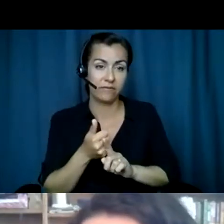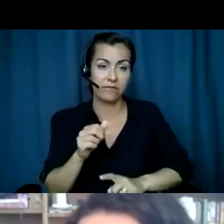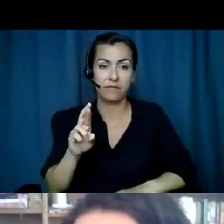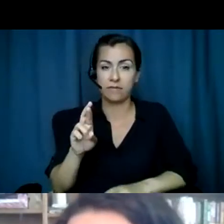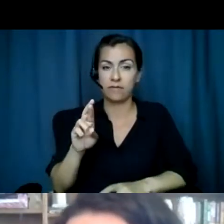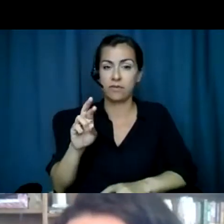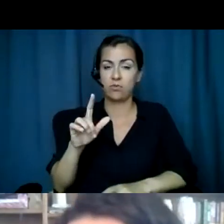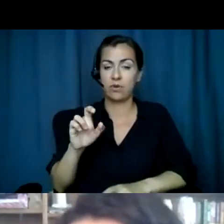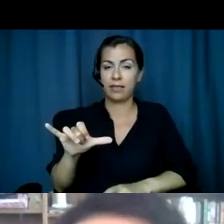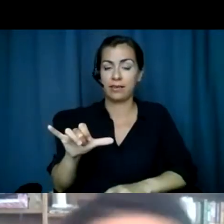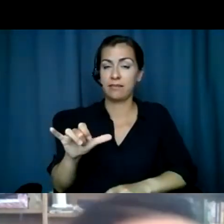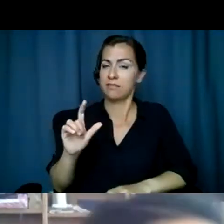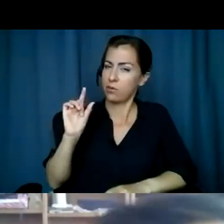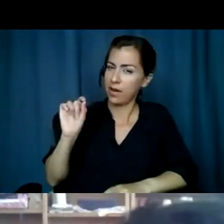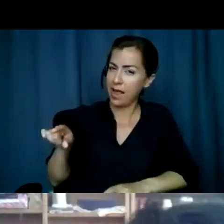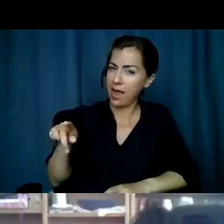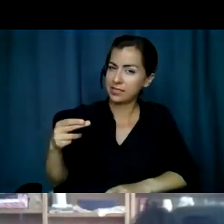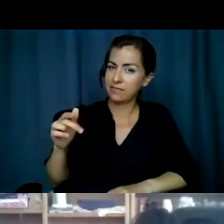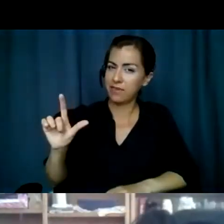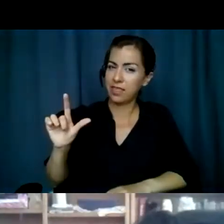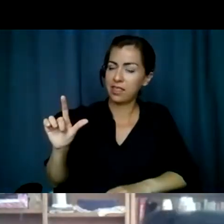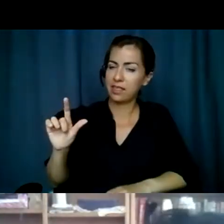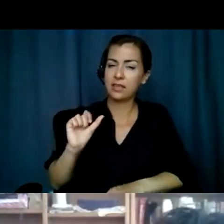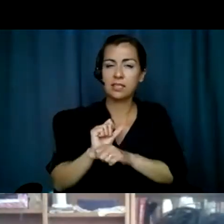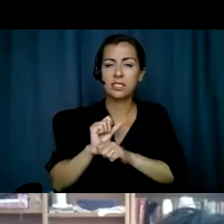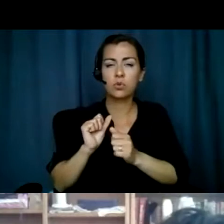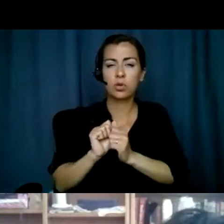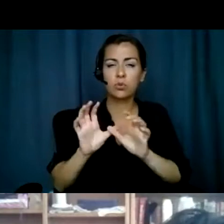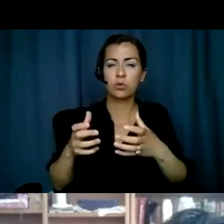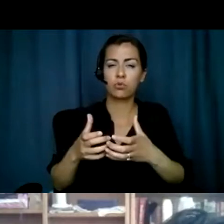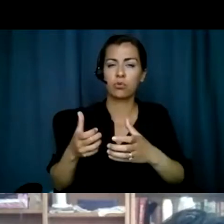disabilities, like Judy Heumann, like Justin Dart,